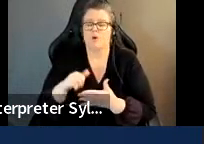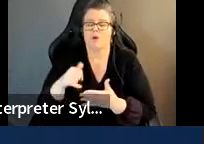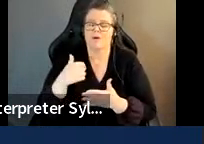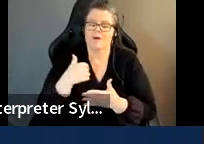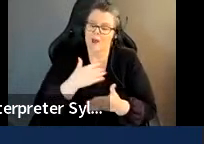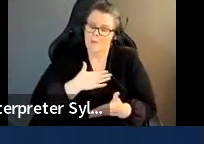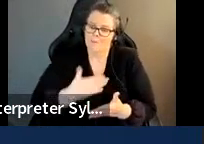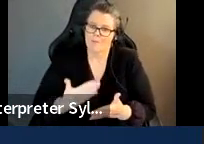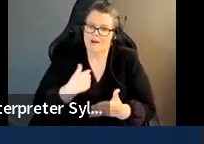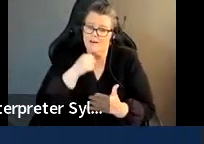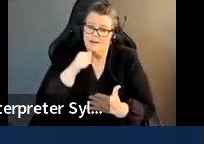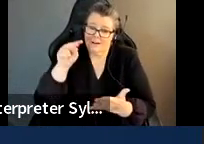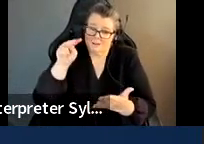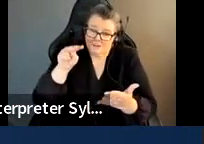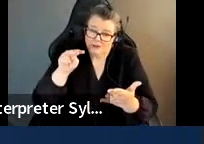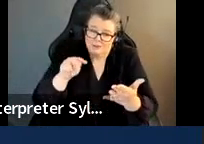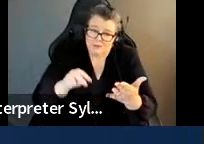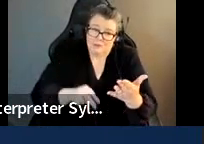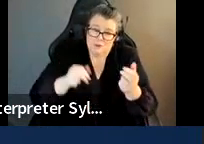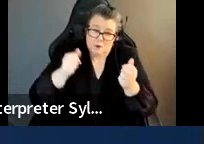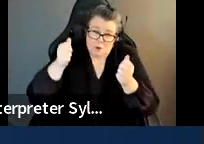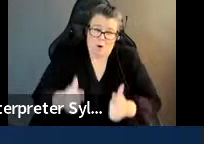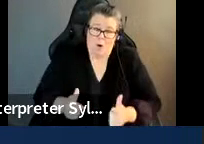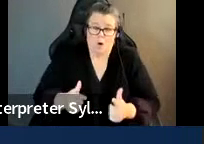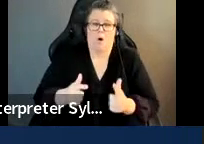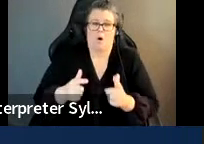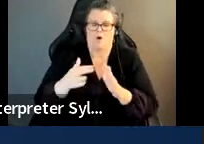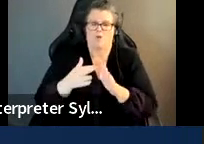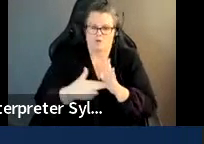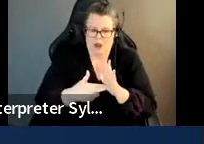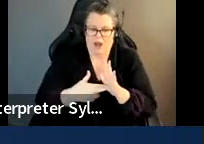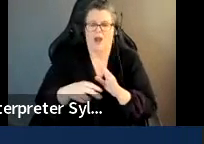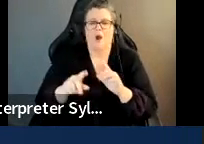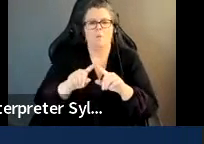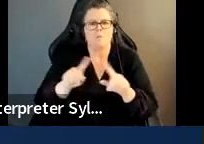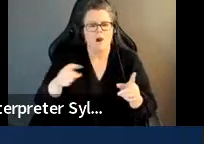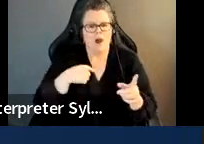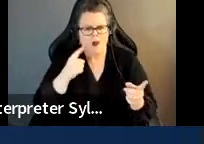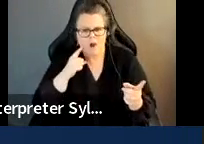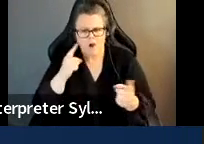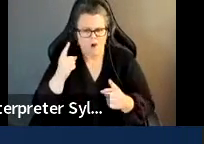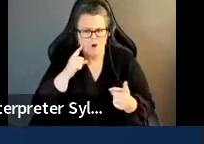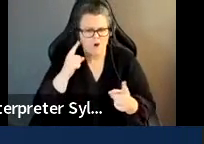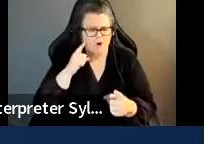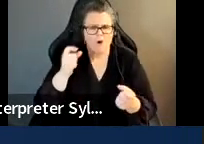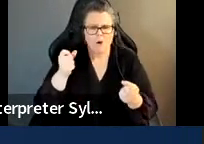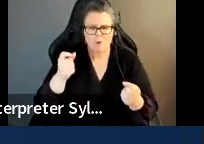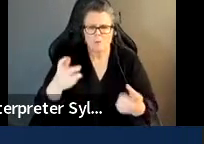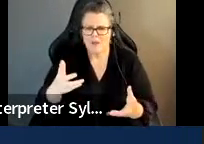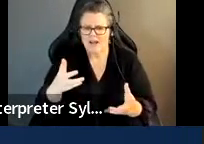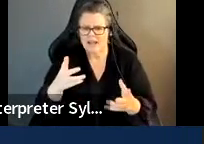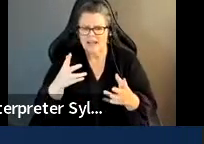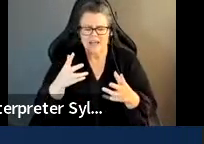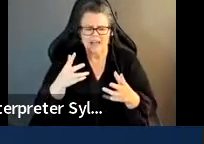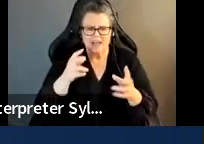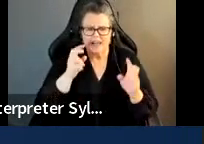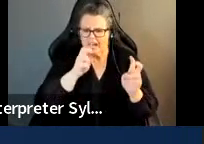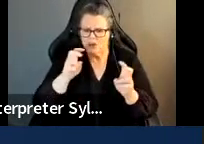but what I've been hearing today is about issues about inches and how many people it